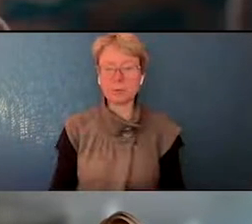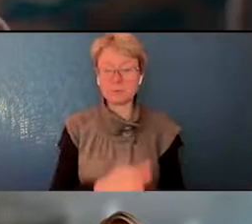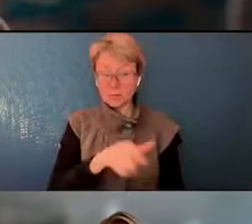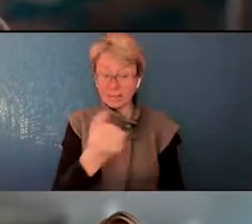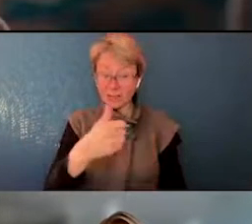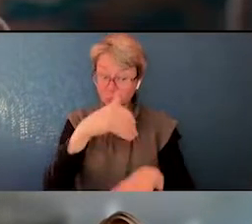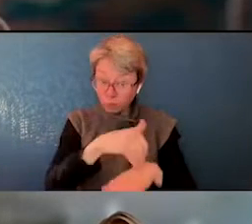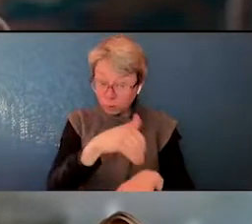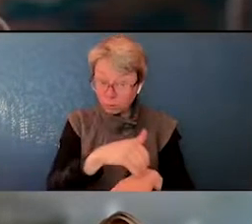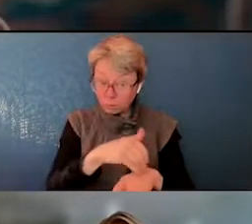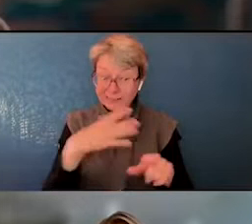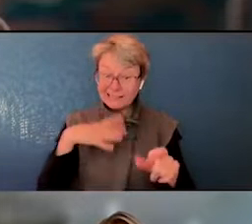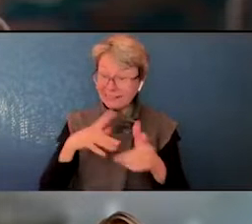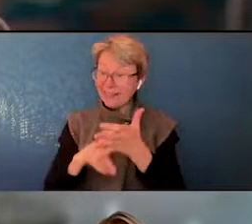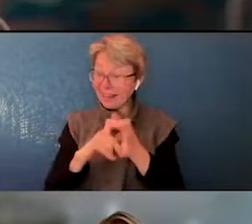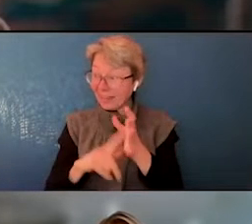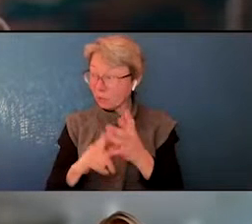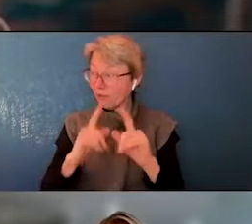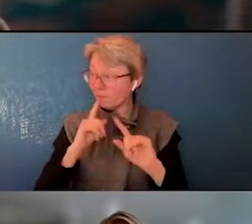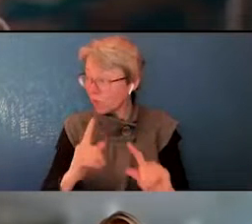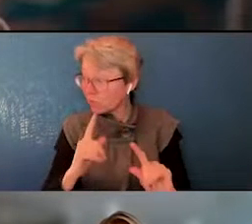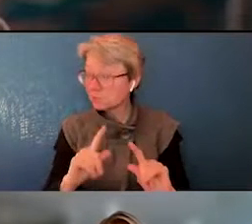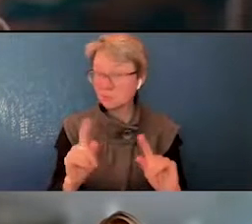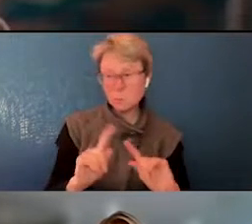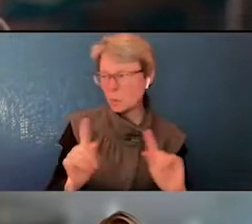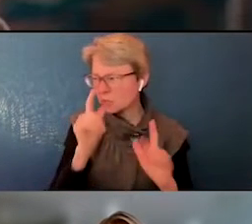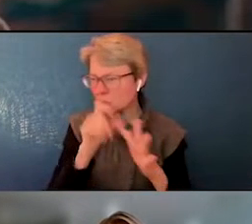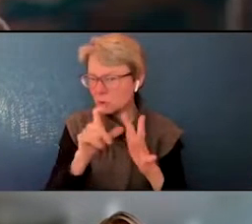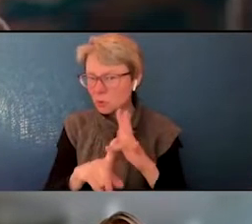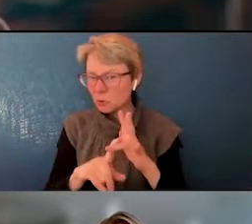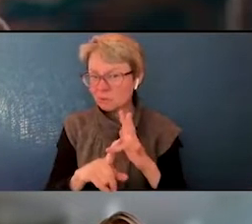need to get legal advice find out what they can do it doesn't matter whether you've got a lot of